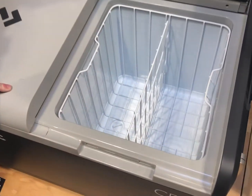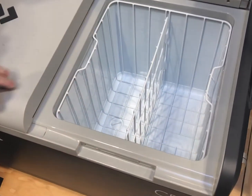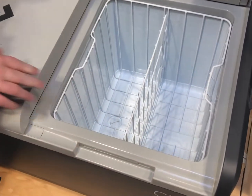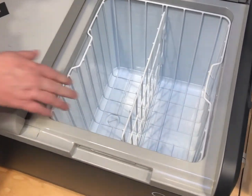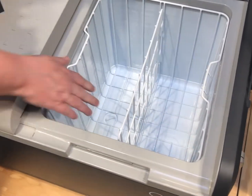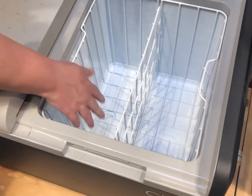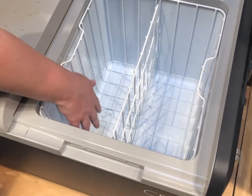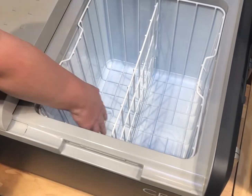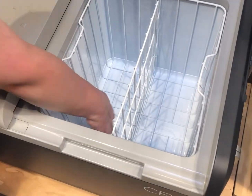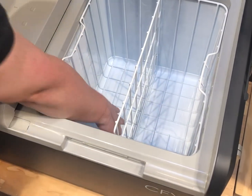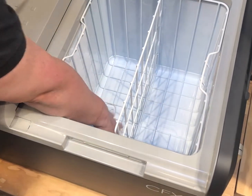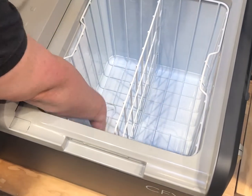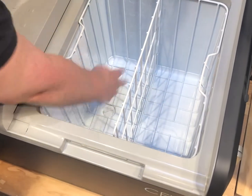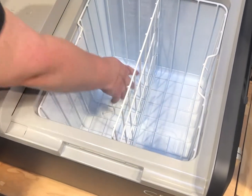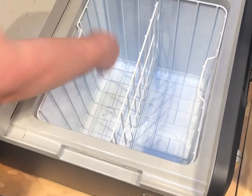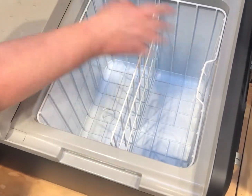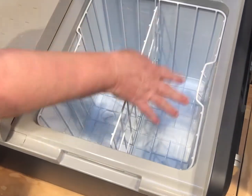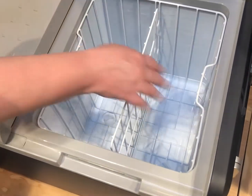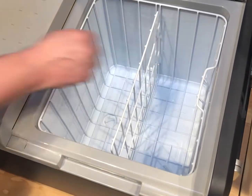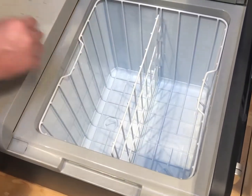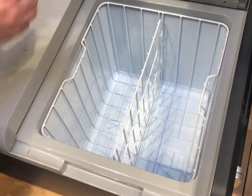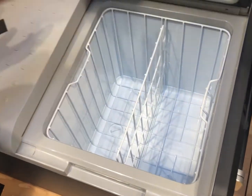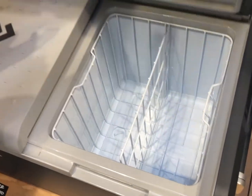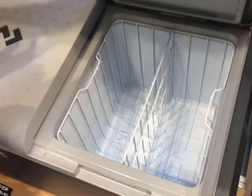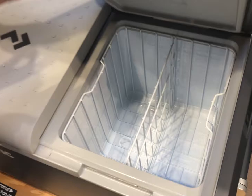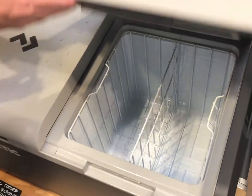So you've got two sides here,